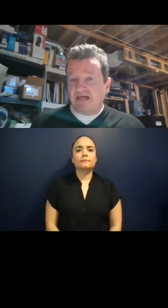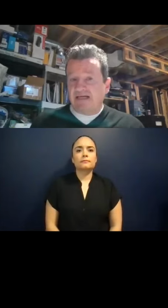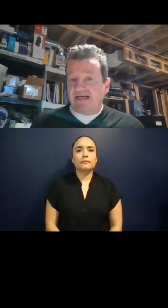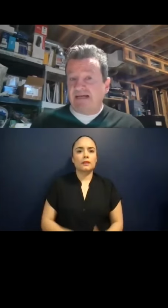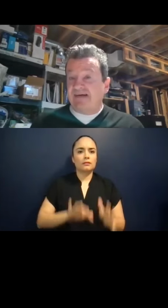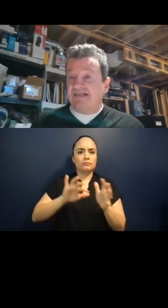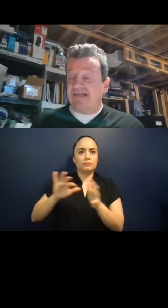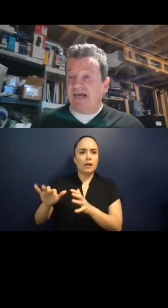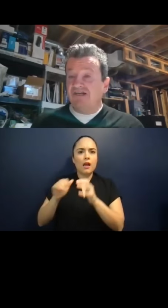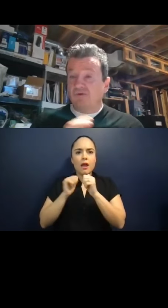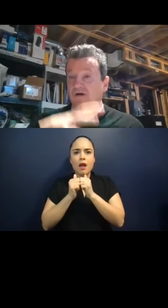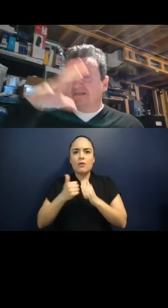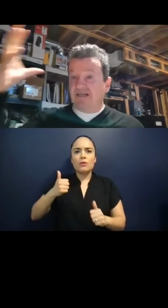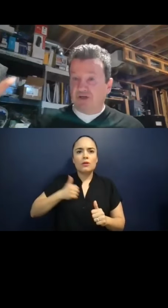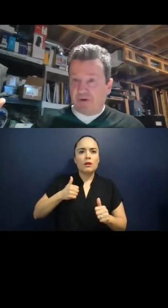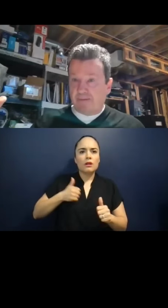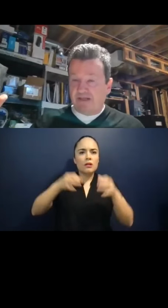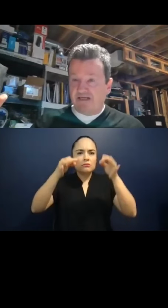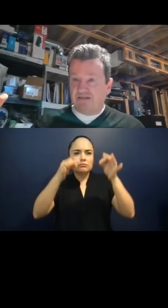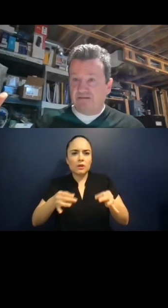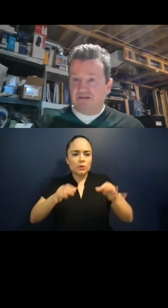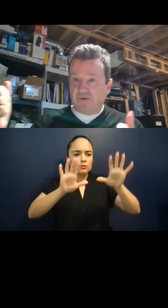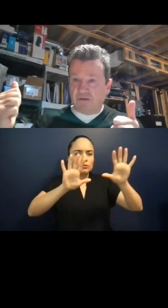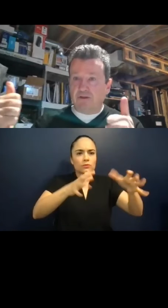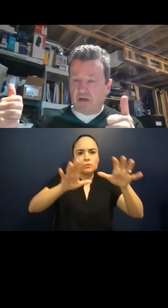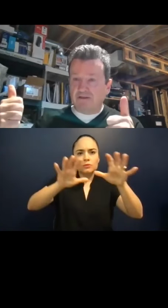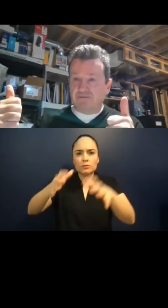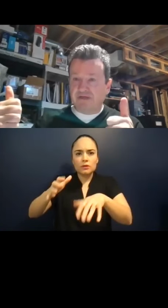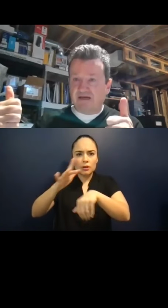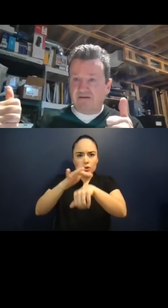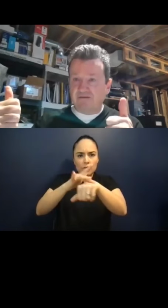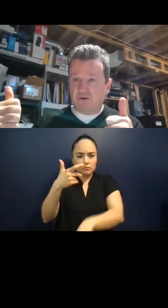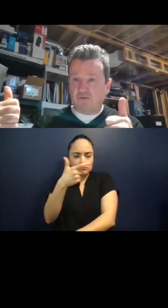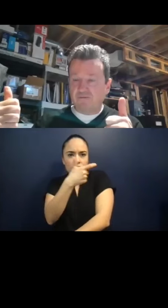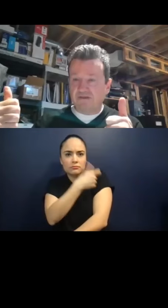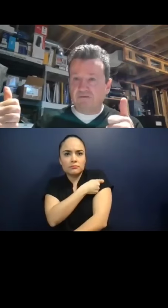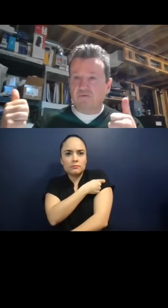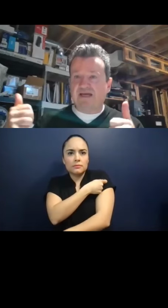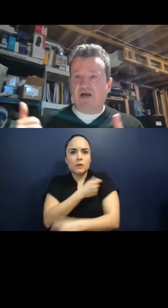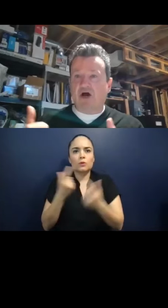. You are free to go to the website and keep yourself up- to-date, it is a public website. So how did Canada